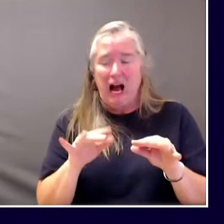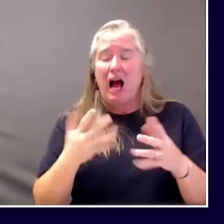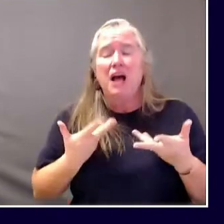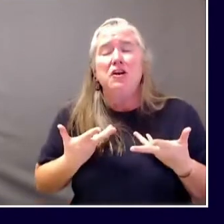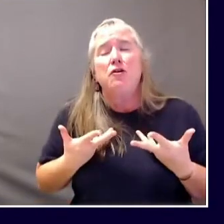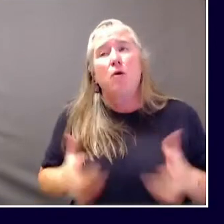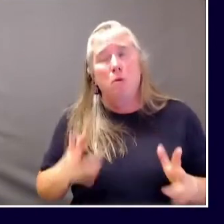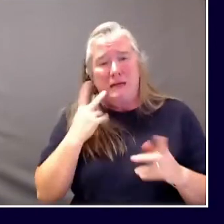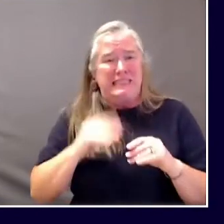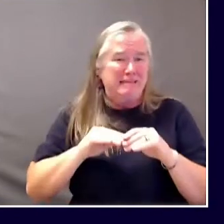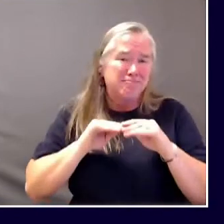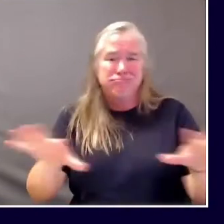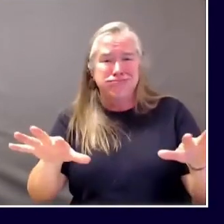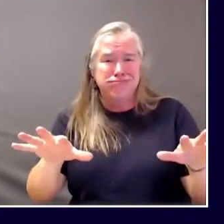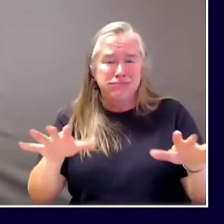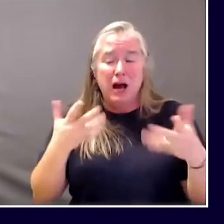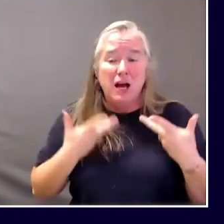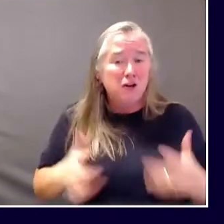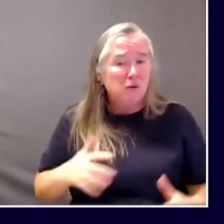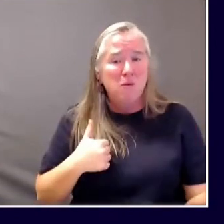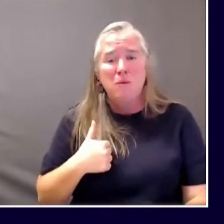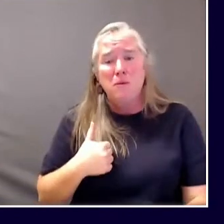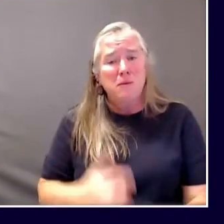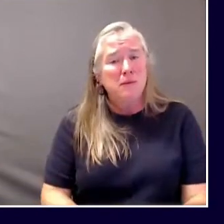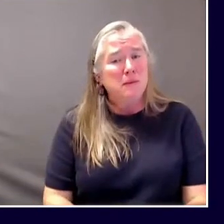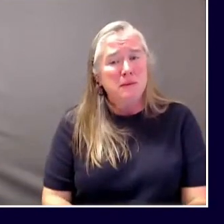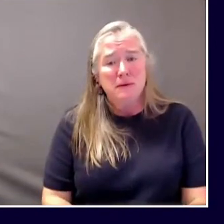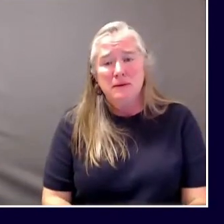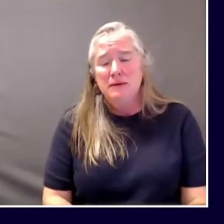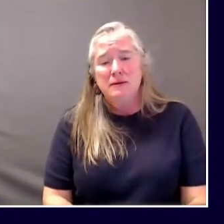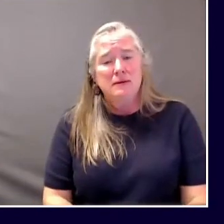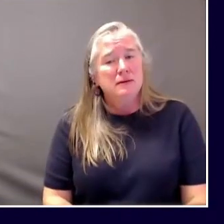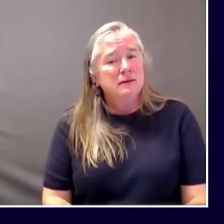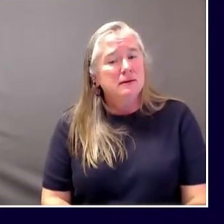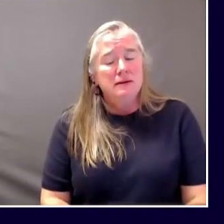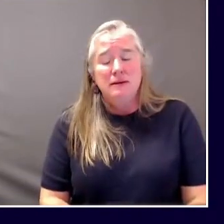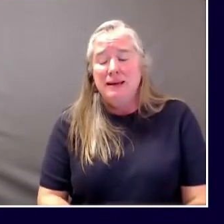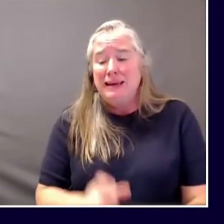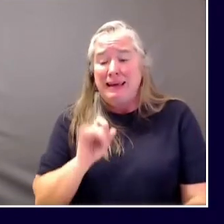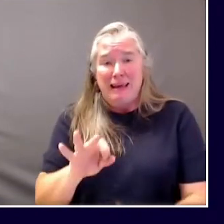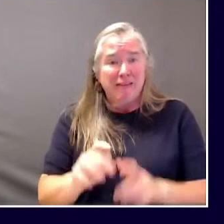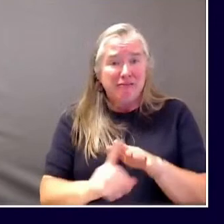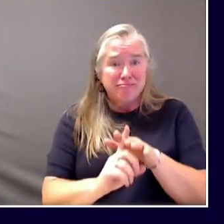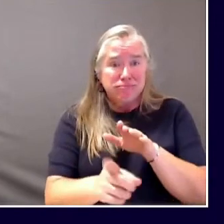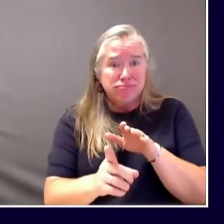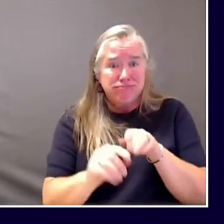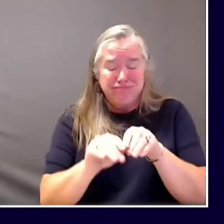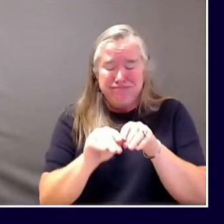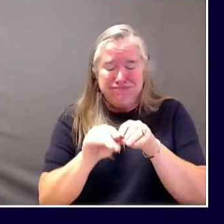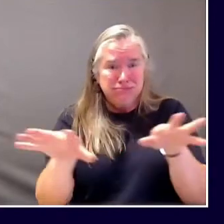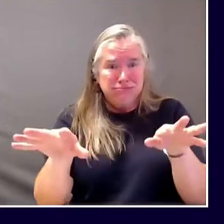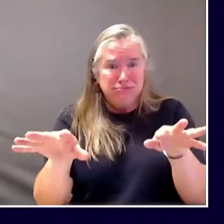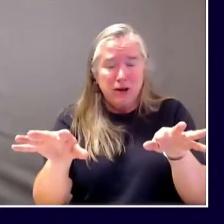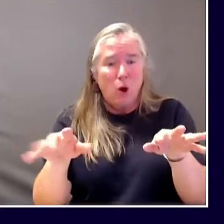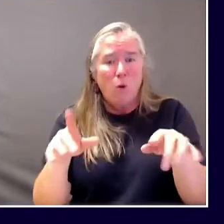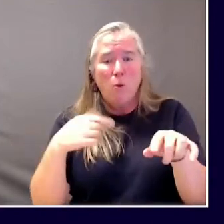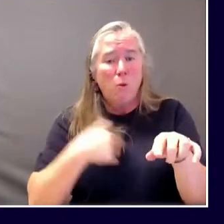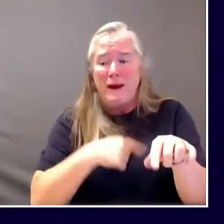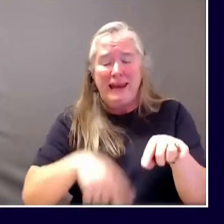again once this evil genie is out of the bottle you can't put